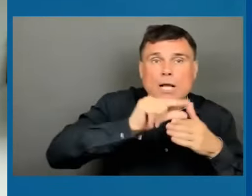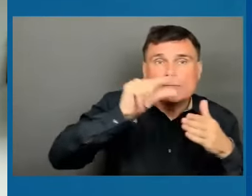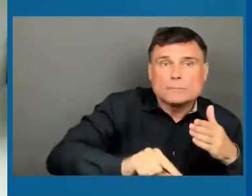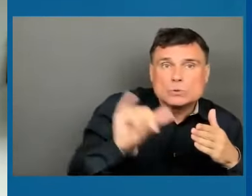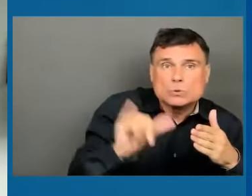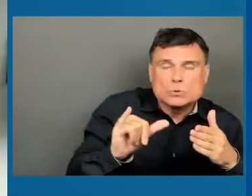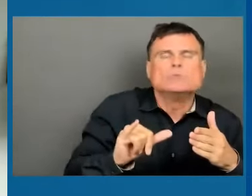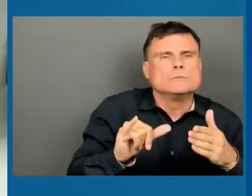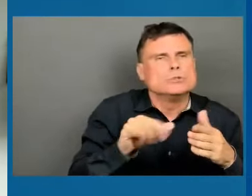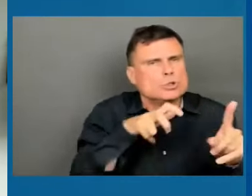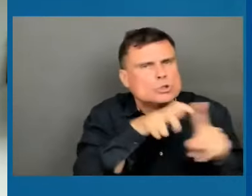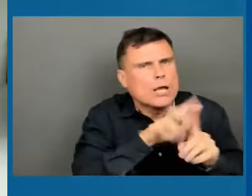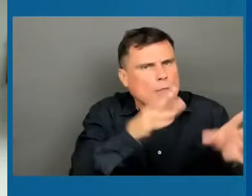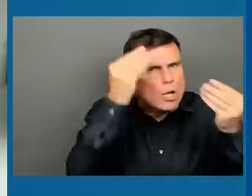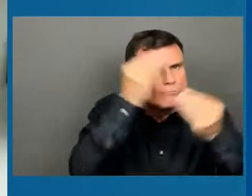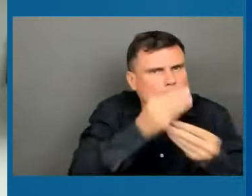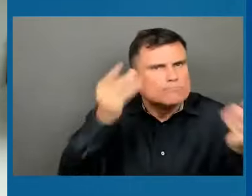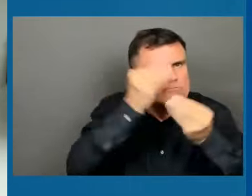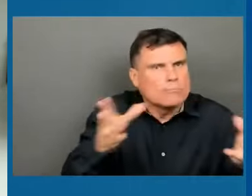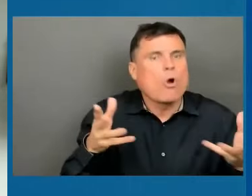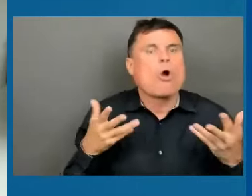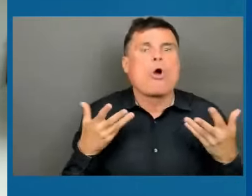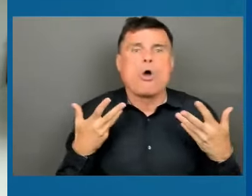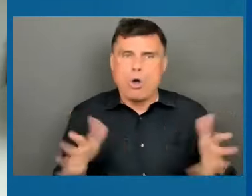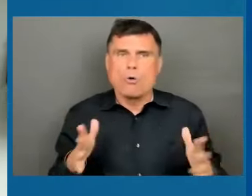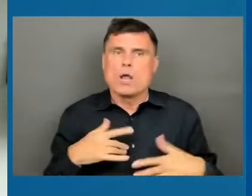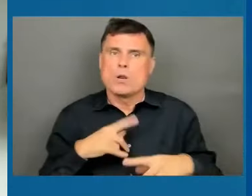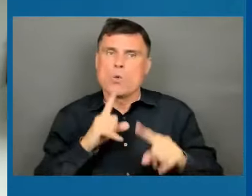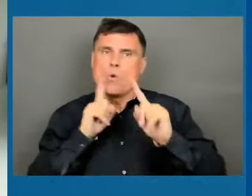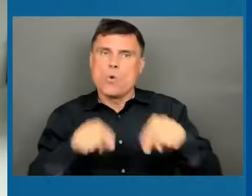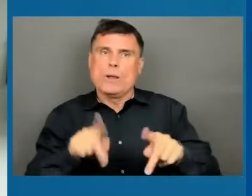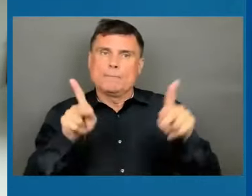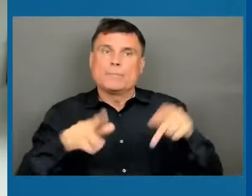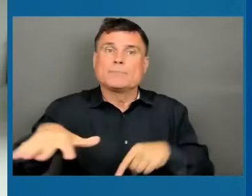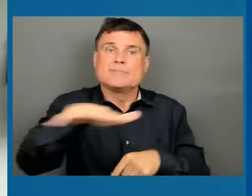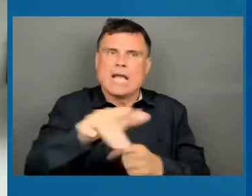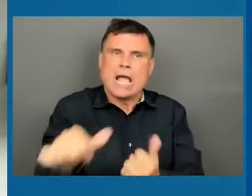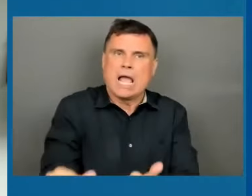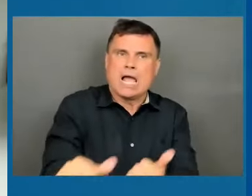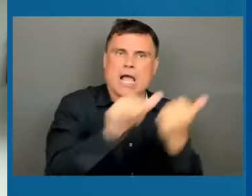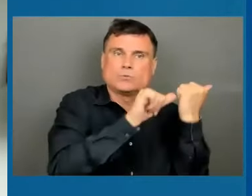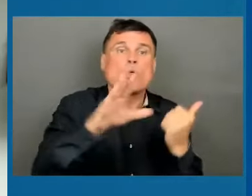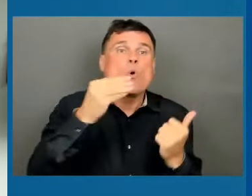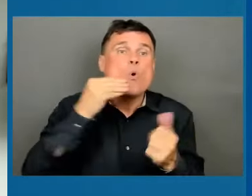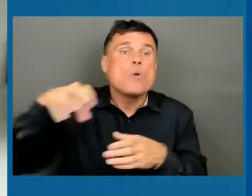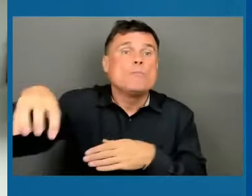past weekend and they have been provided with emergency supports. For those at risk of